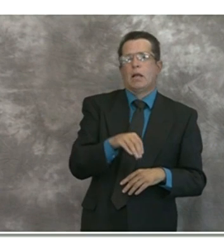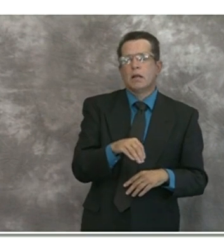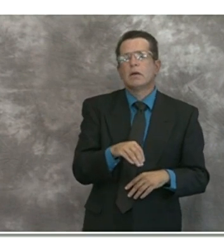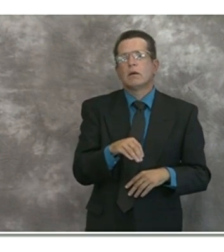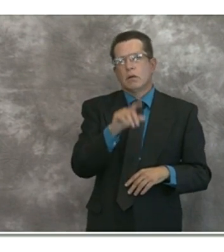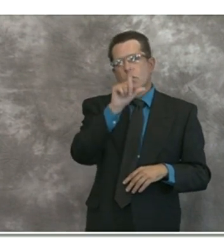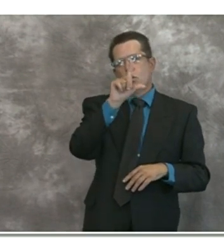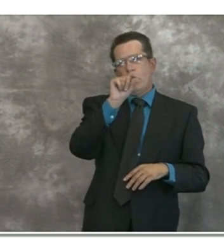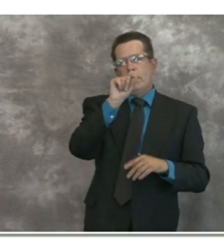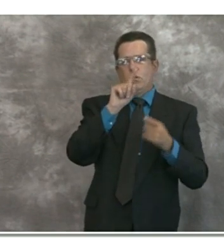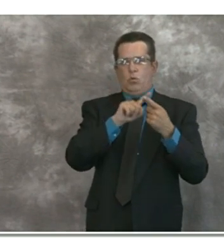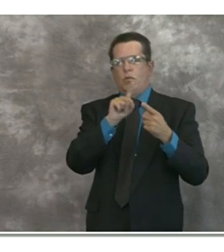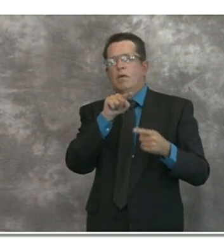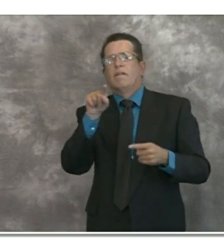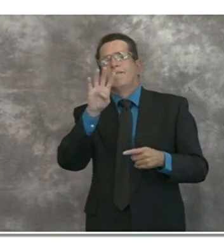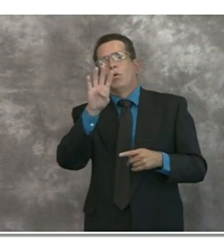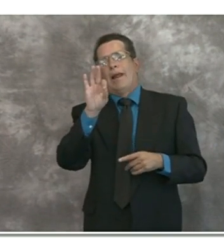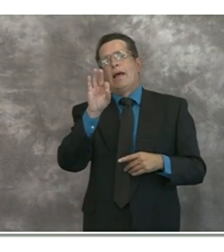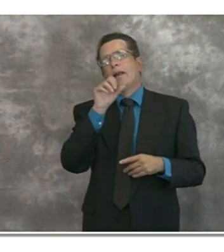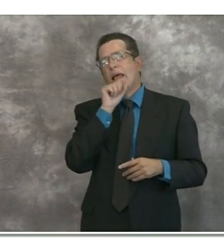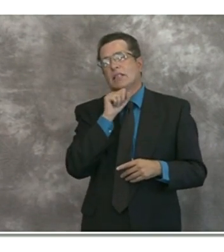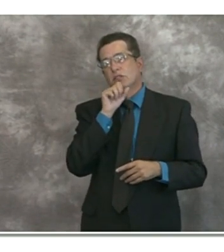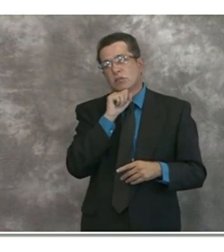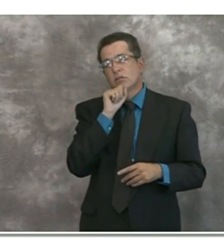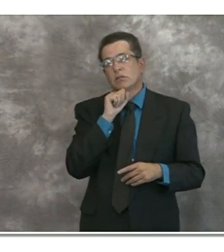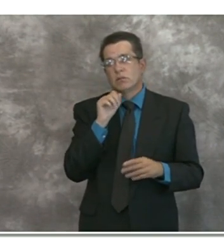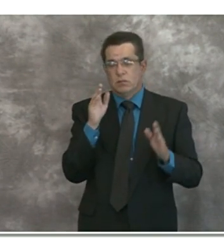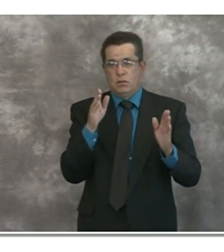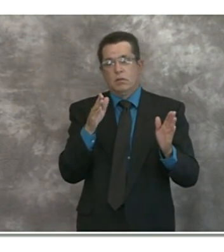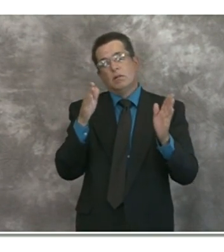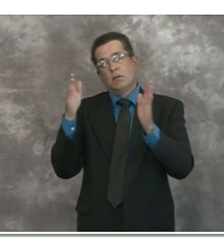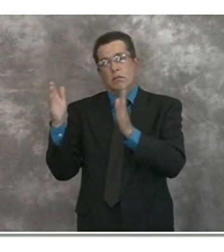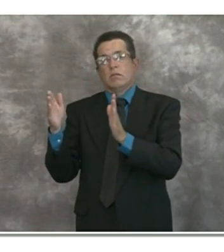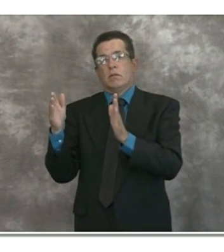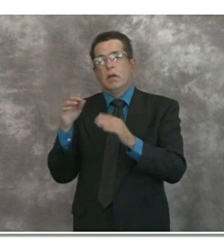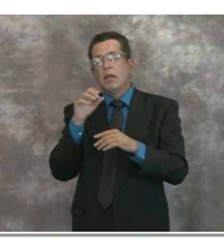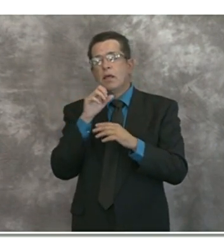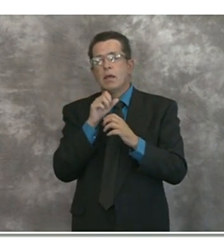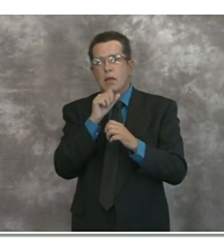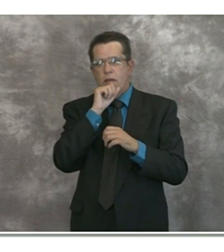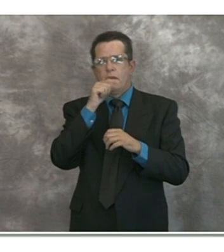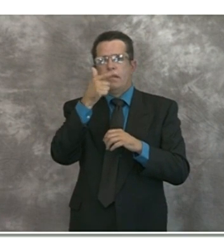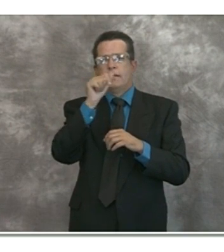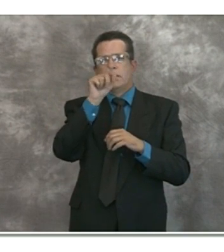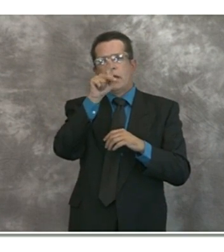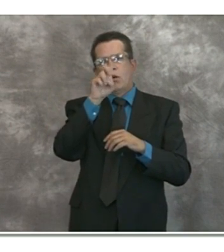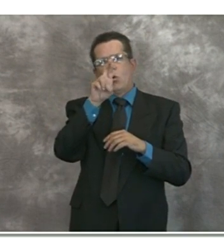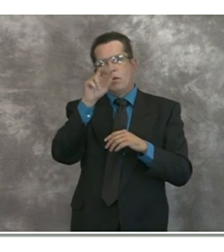PERCENTAGE NOW WE'RE AT 53% OF THE TOTAL NUMBER OF CASES. OF